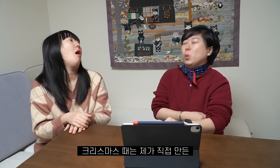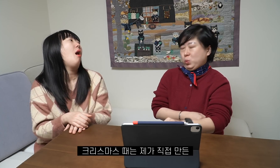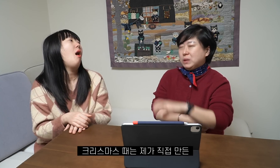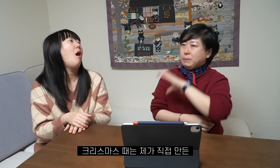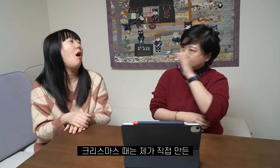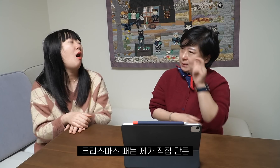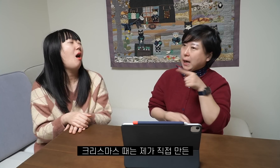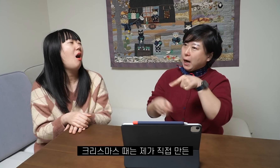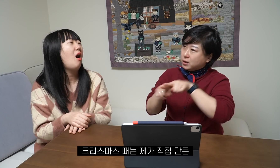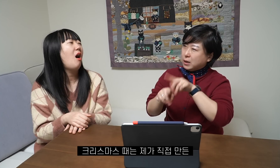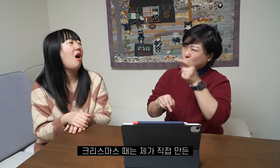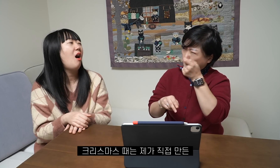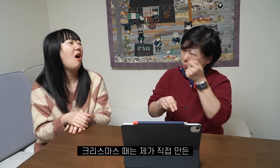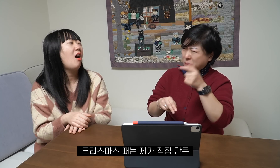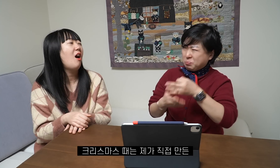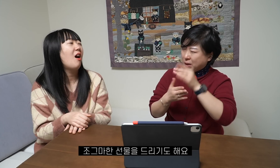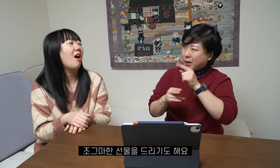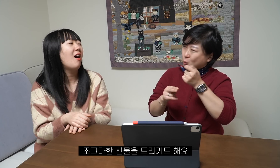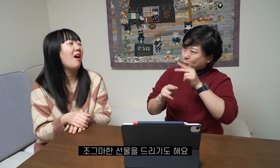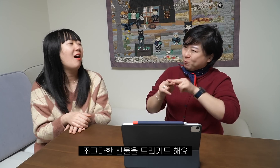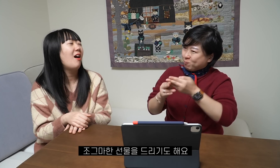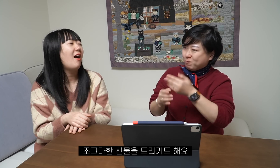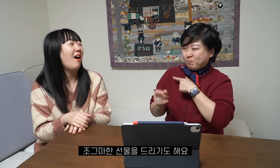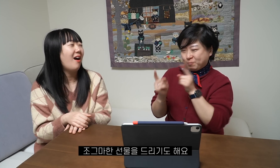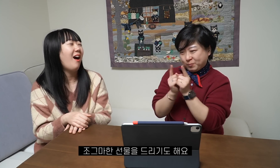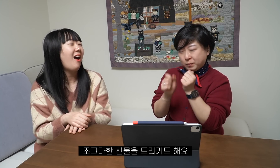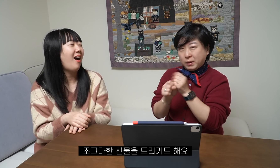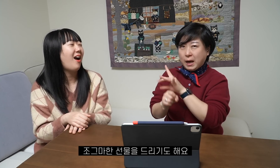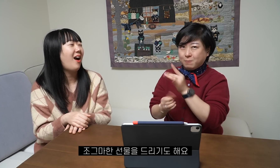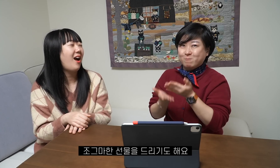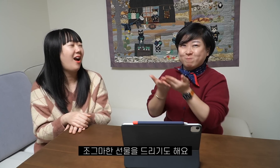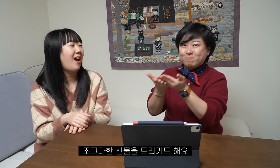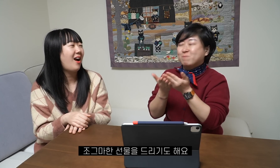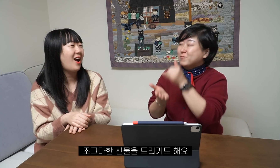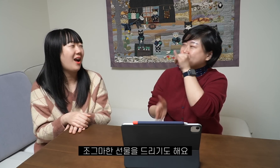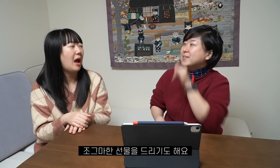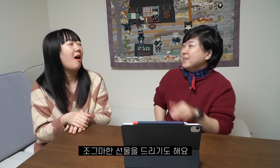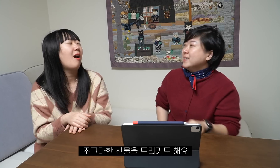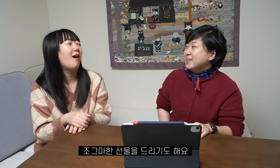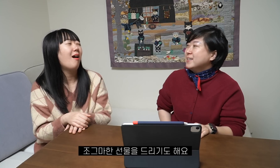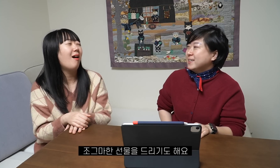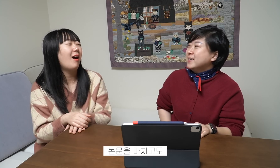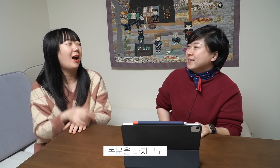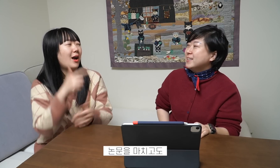At Christmas, I sometimes give small gifts that I made myself.